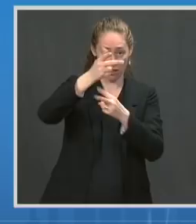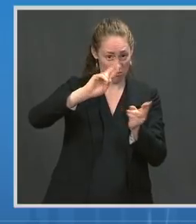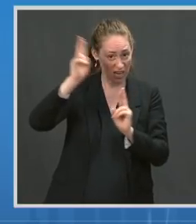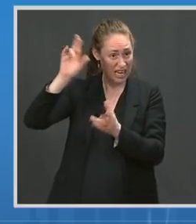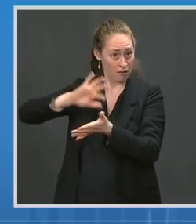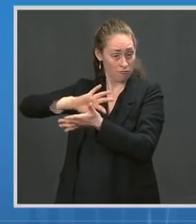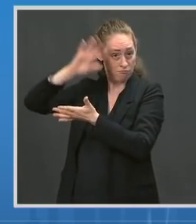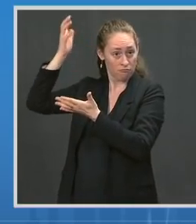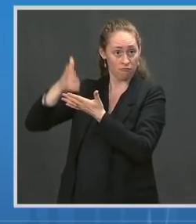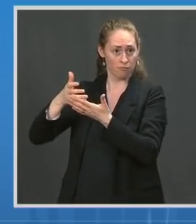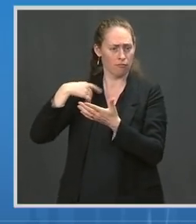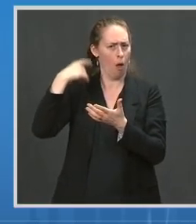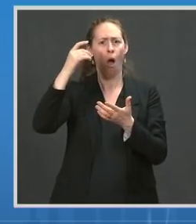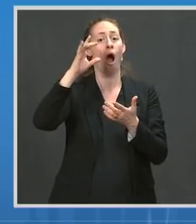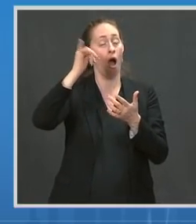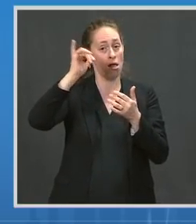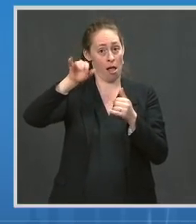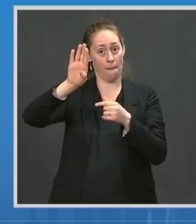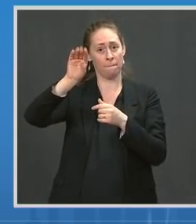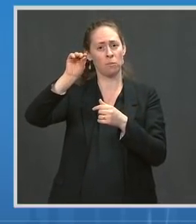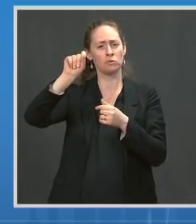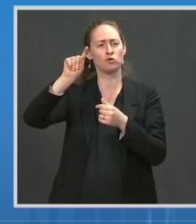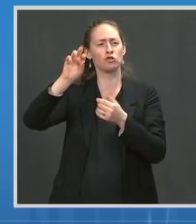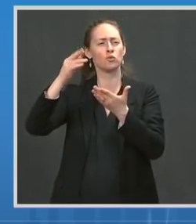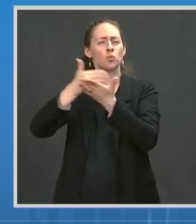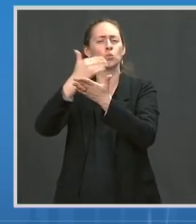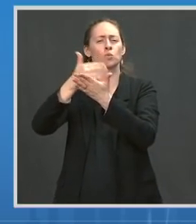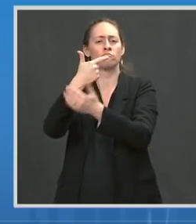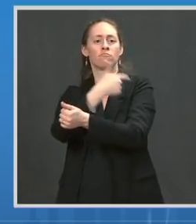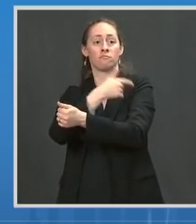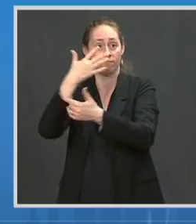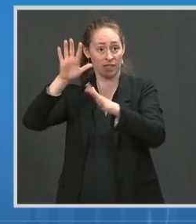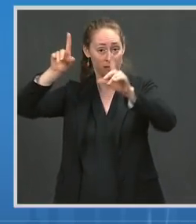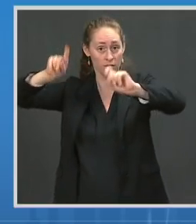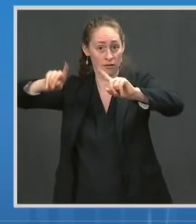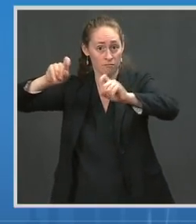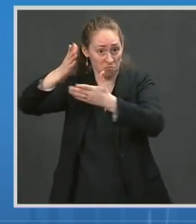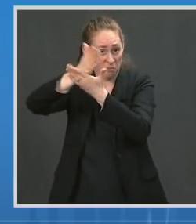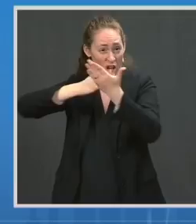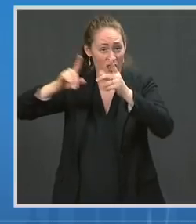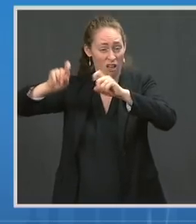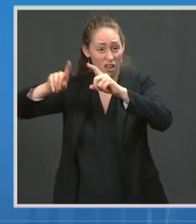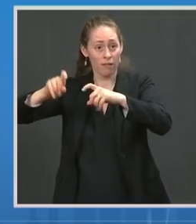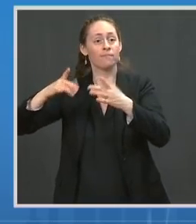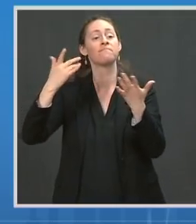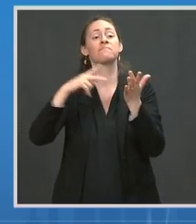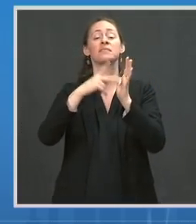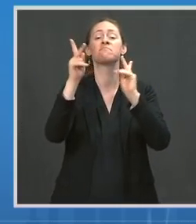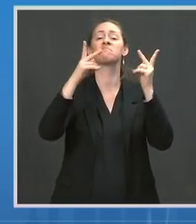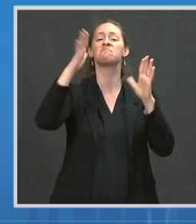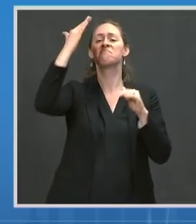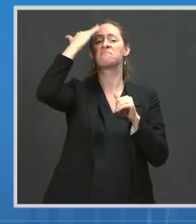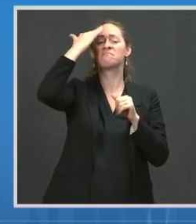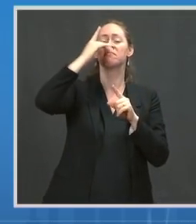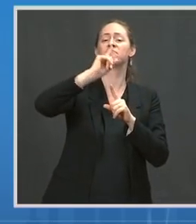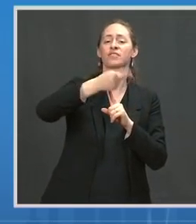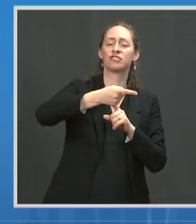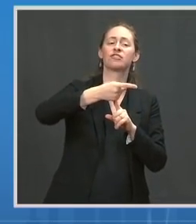so people know what to expect, medically, if they get one in terms of the side effects. Thanks. Mr. Slavitt: Got it.